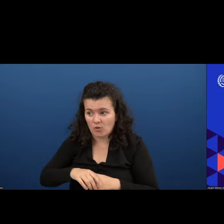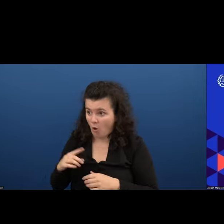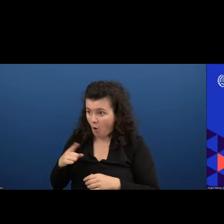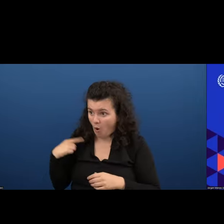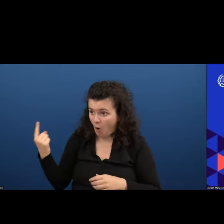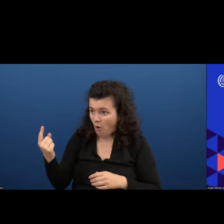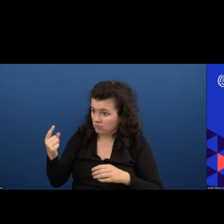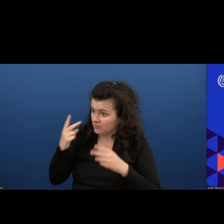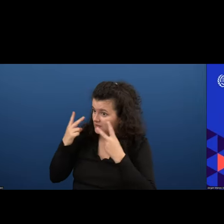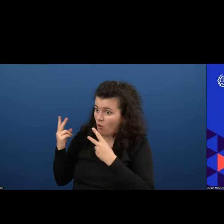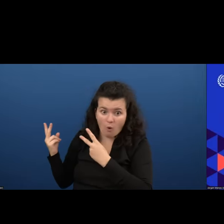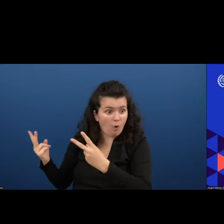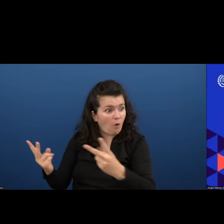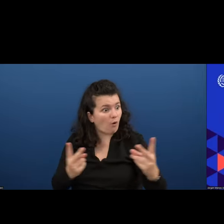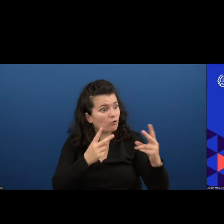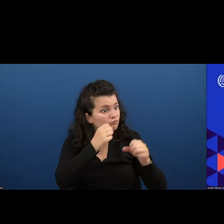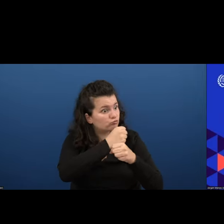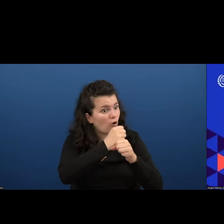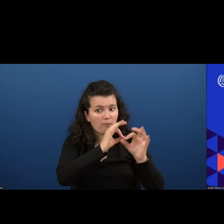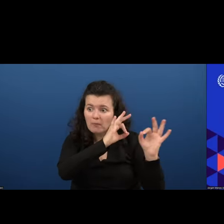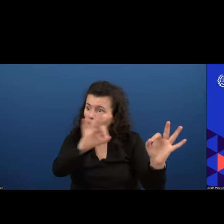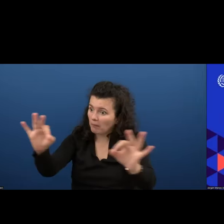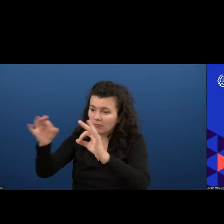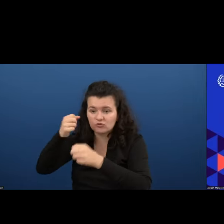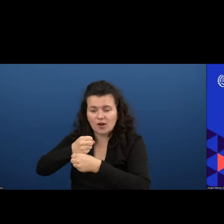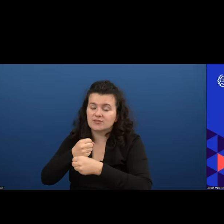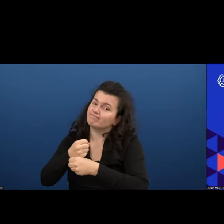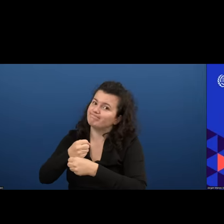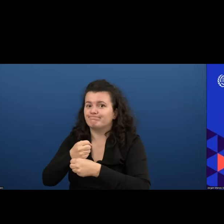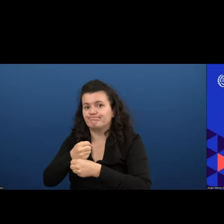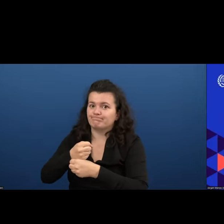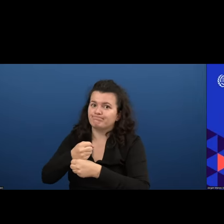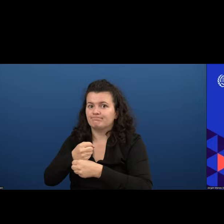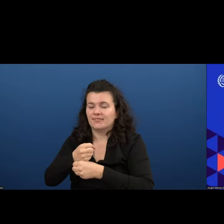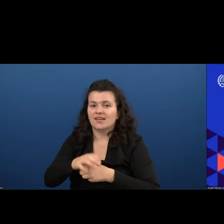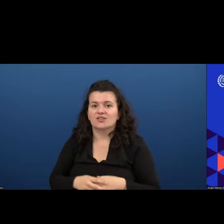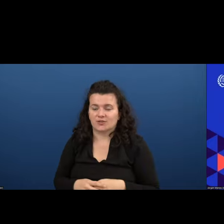16:37:56 So that's I think it's also one of the points that at least stuck out for me